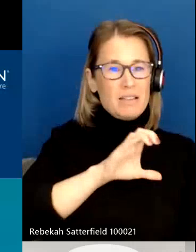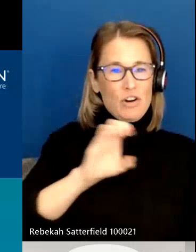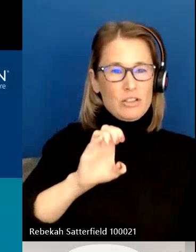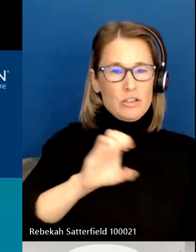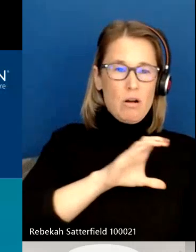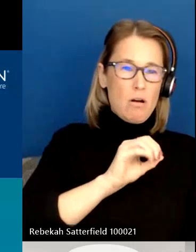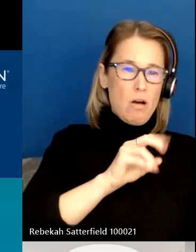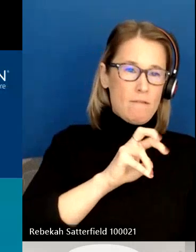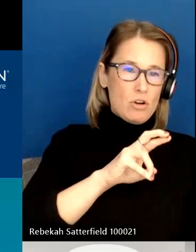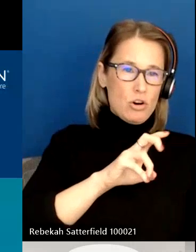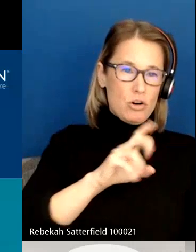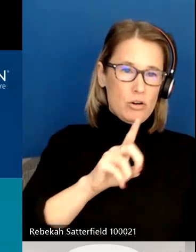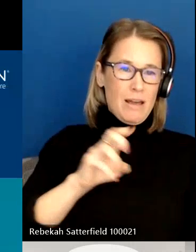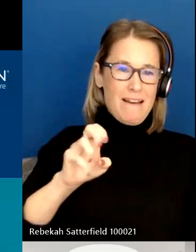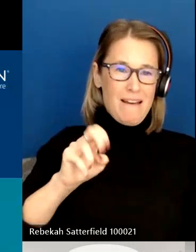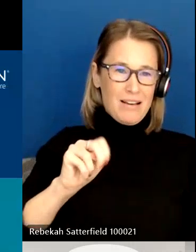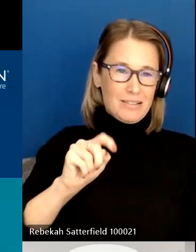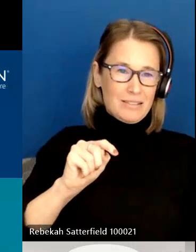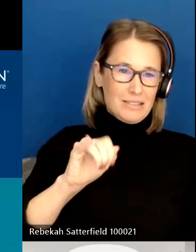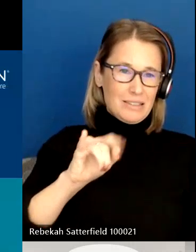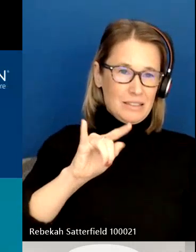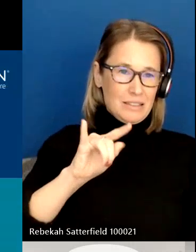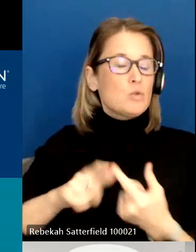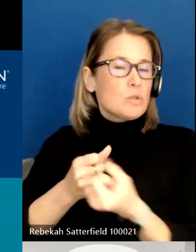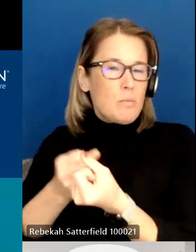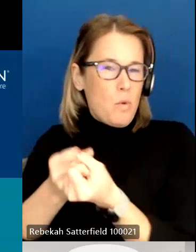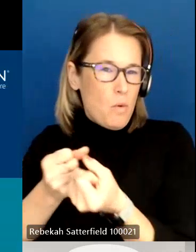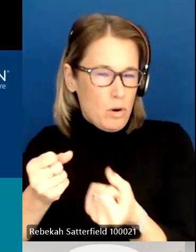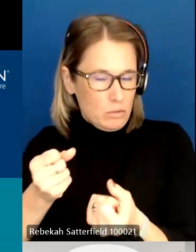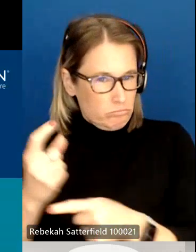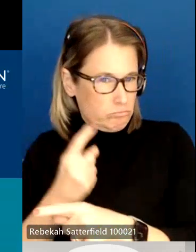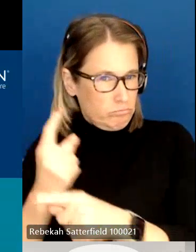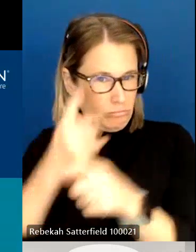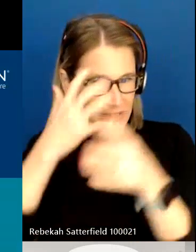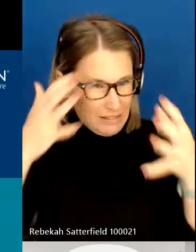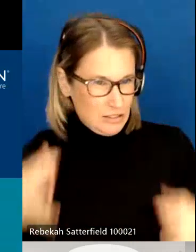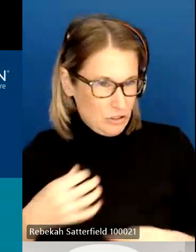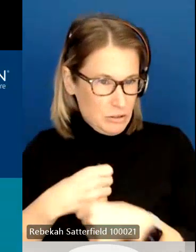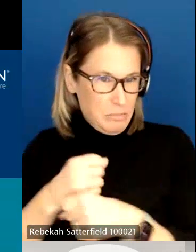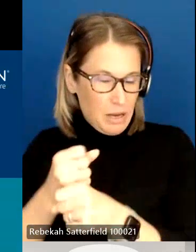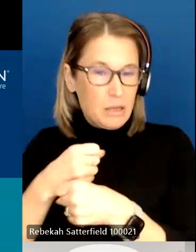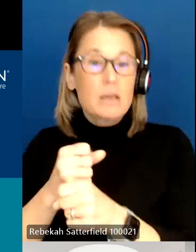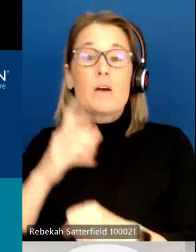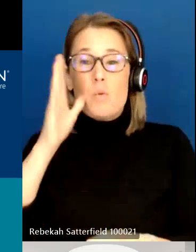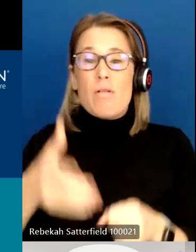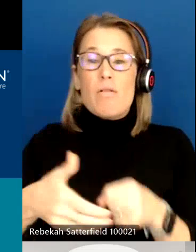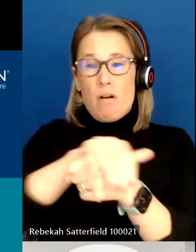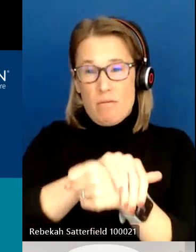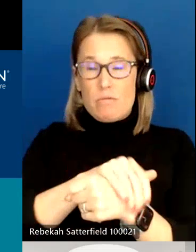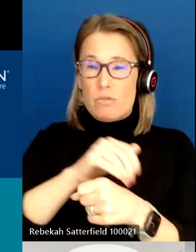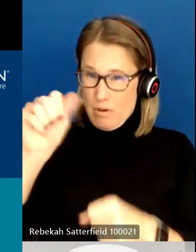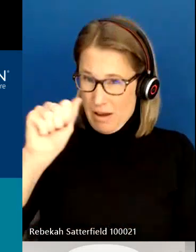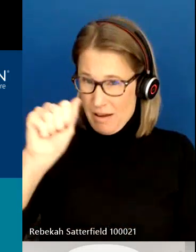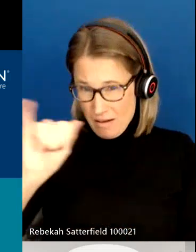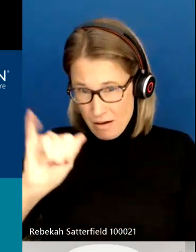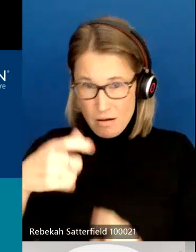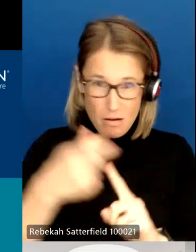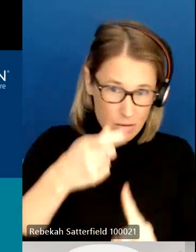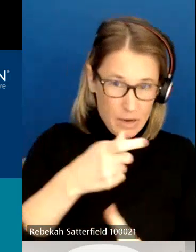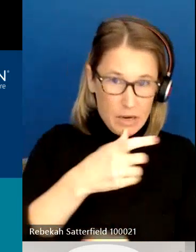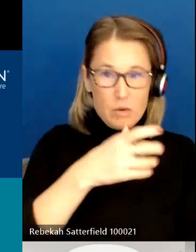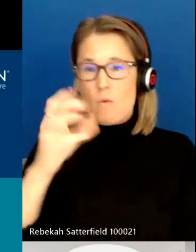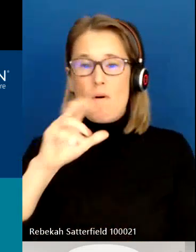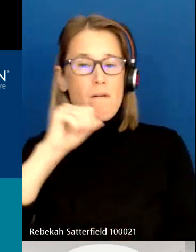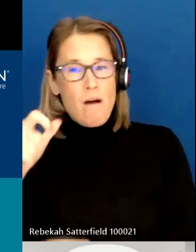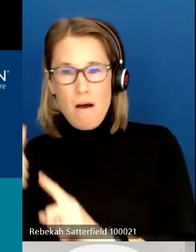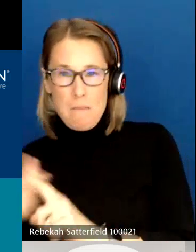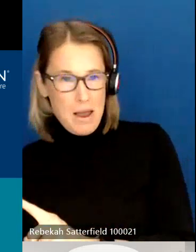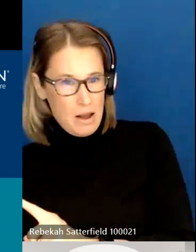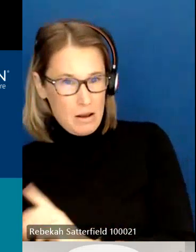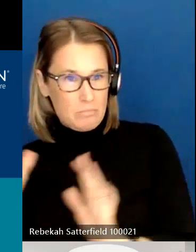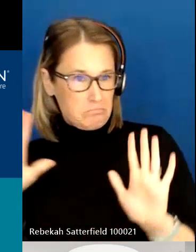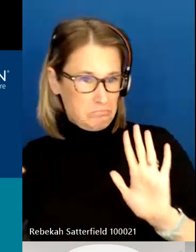making so it can it covers AI automated or non-automated technology it covers um flowcharts